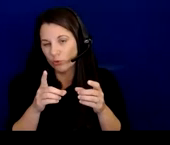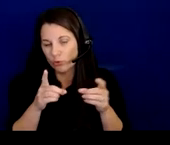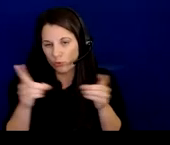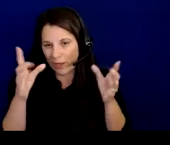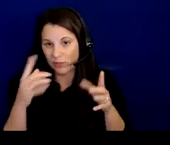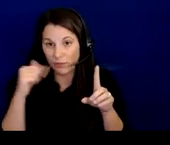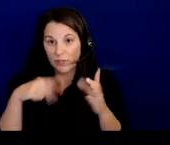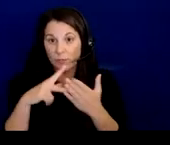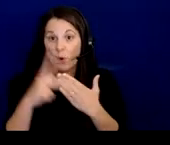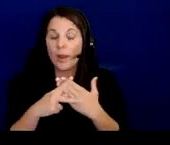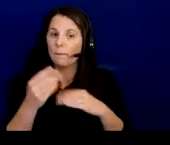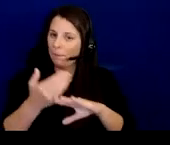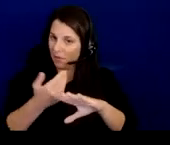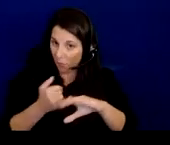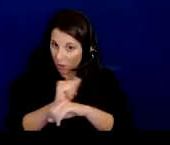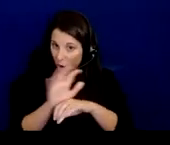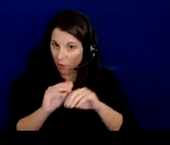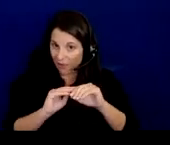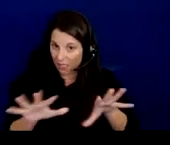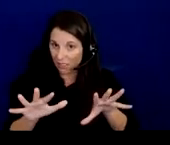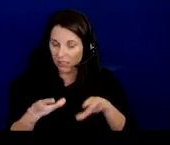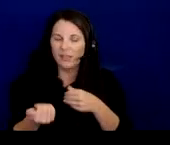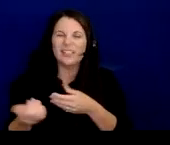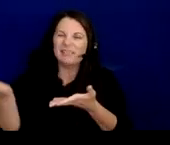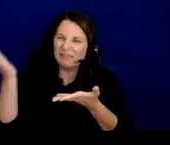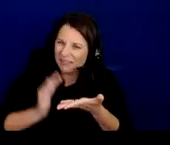had declined and they were trying to figure out why this was the case,